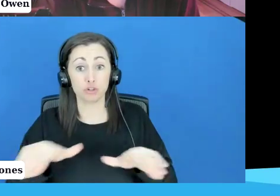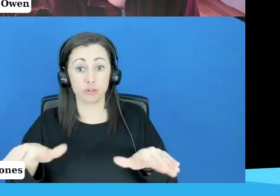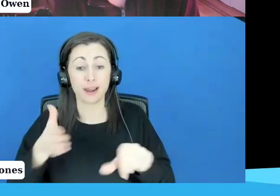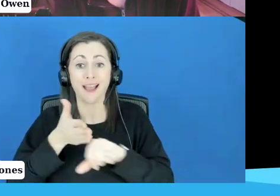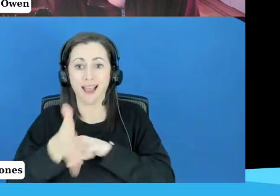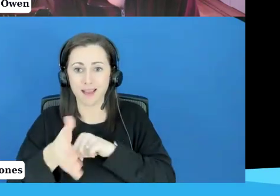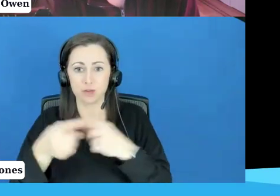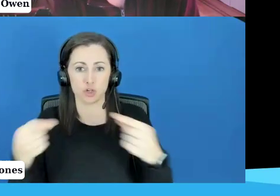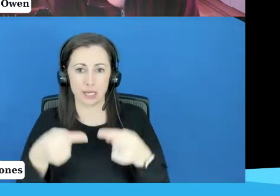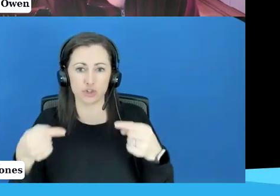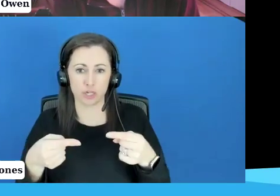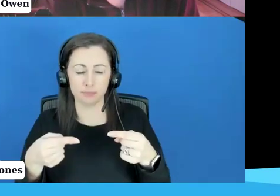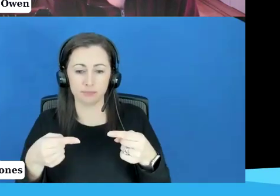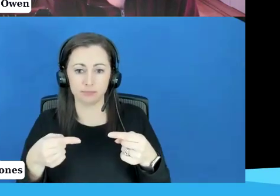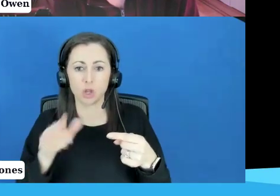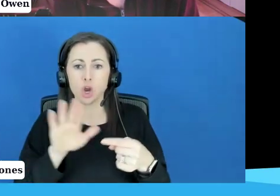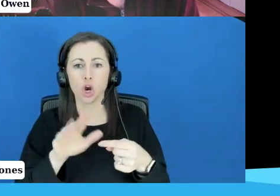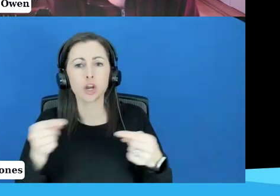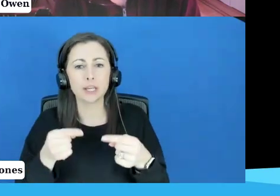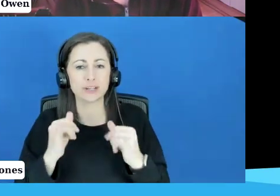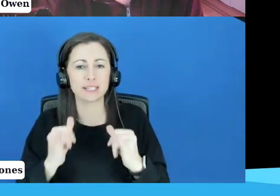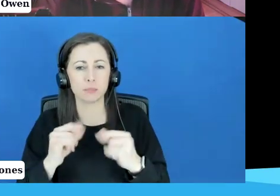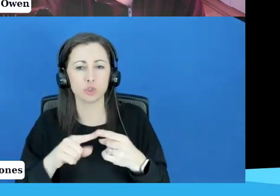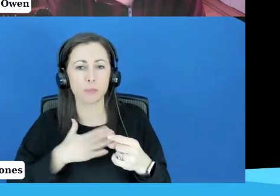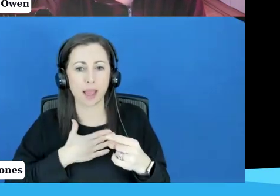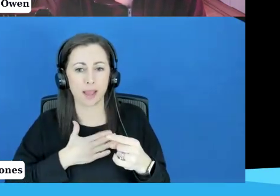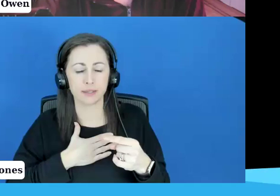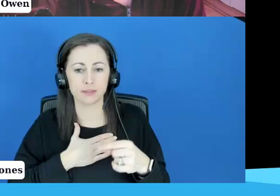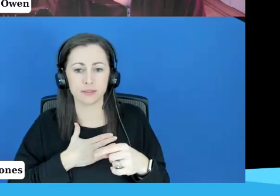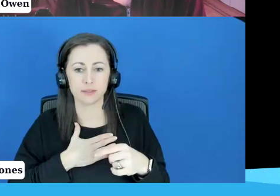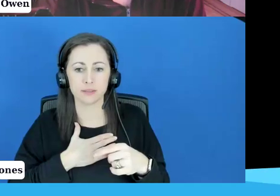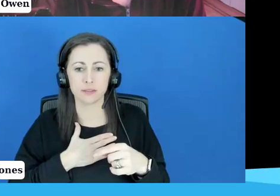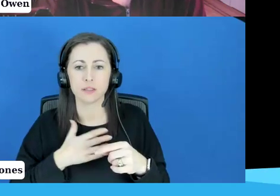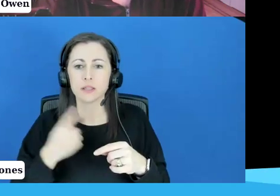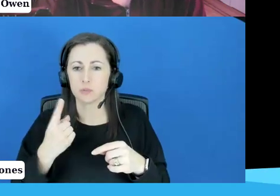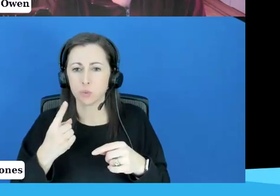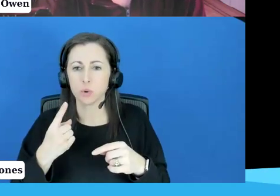and her injury was similar to mine, a woman who had been shot as a kid.